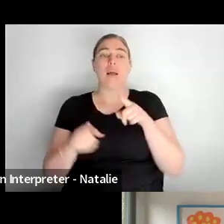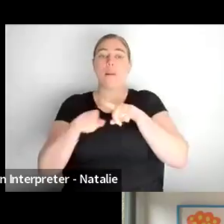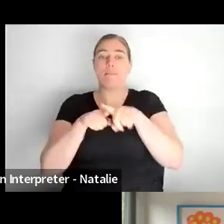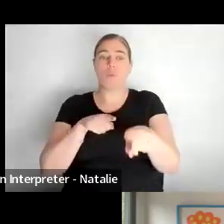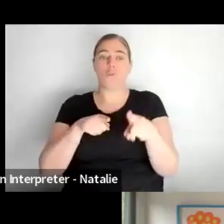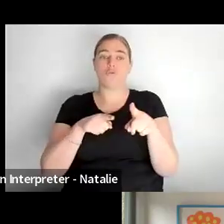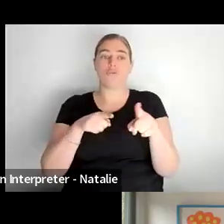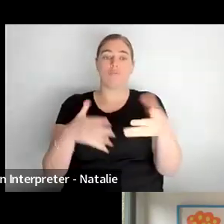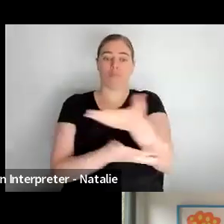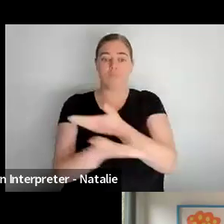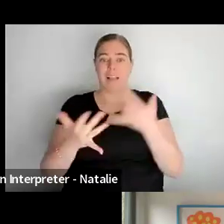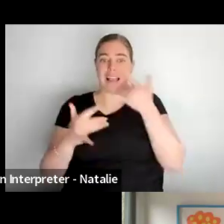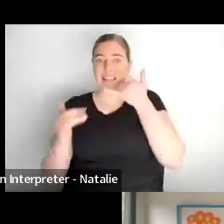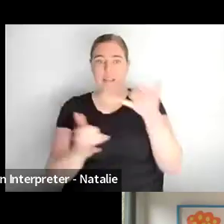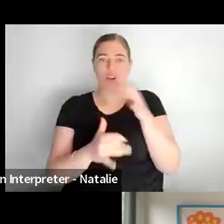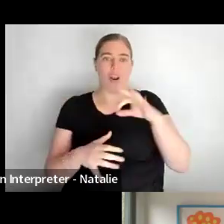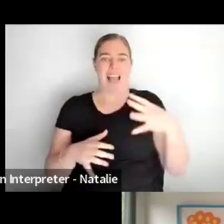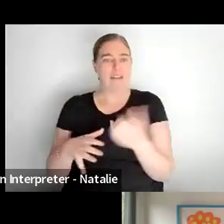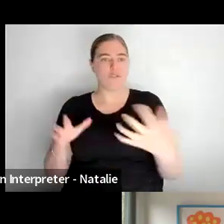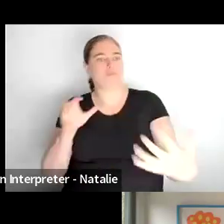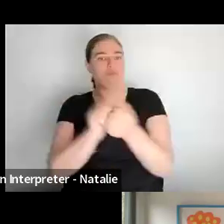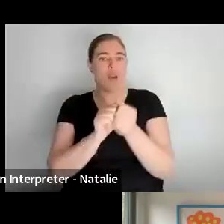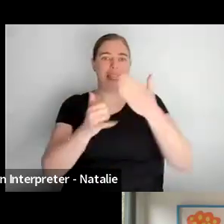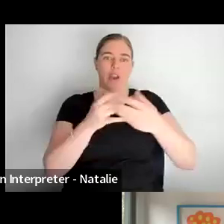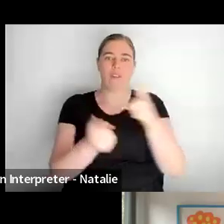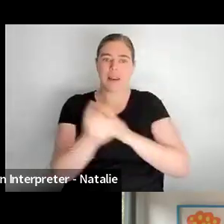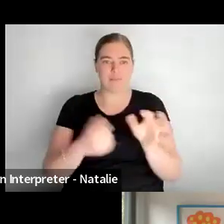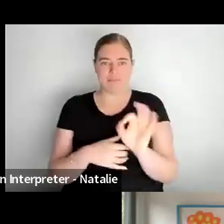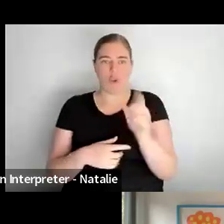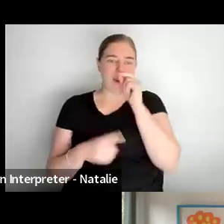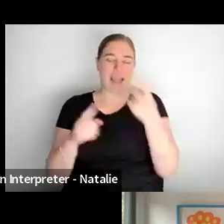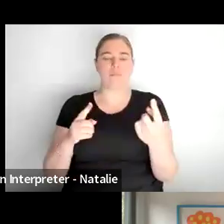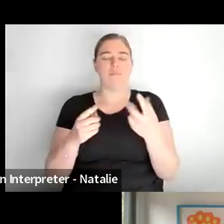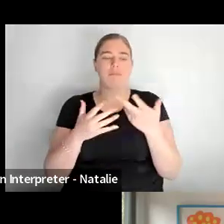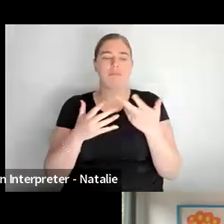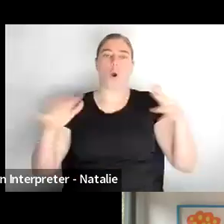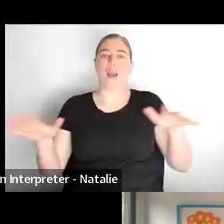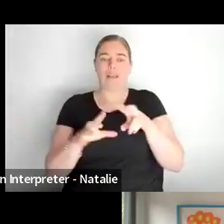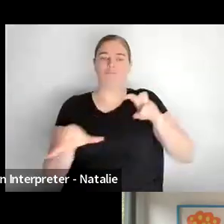We give you time to go away and reflect on this course. Things sometimes do flareup, but there